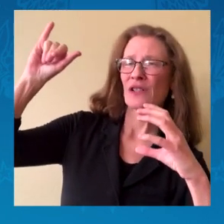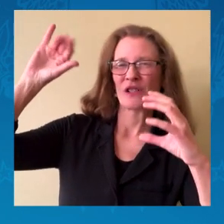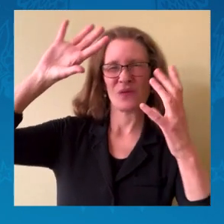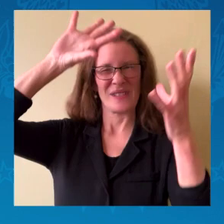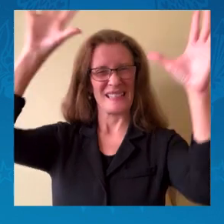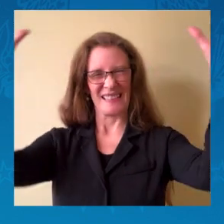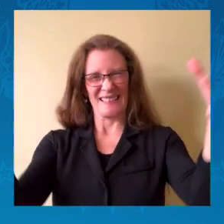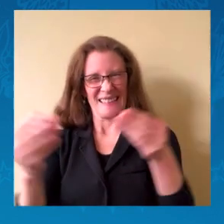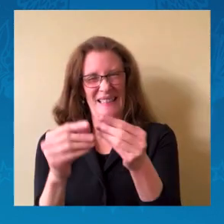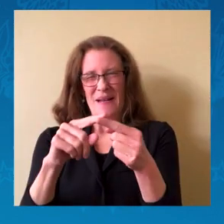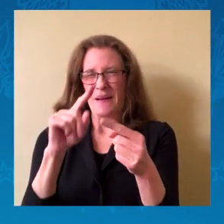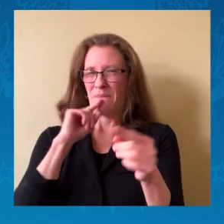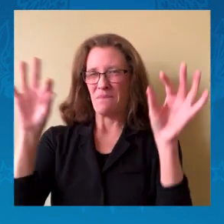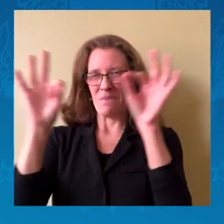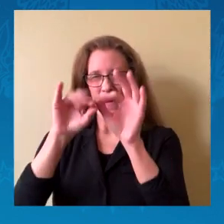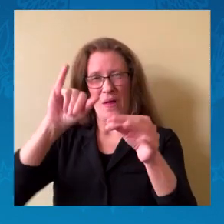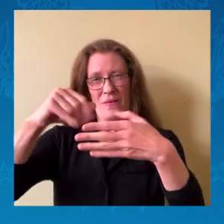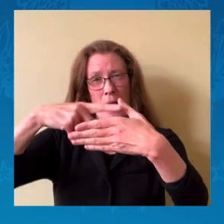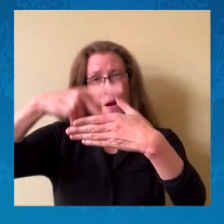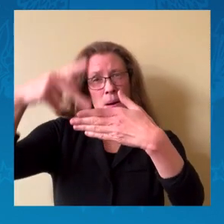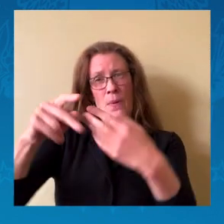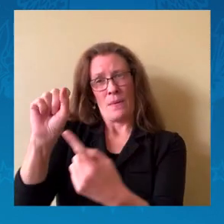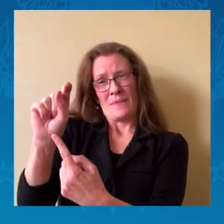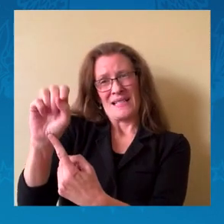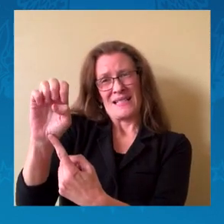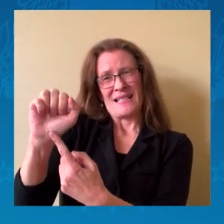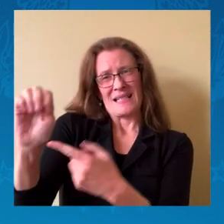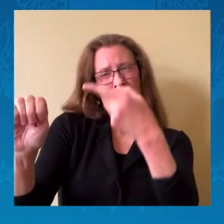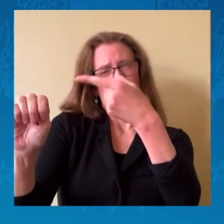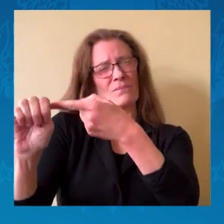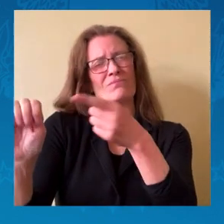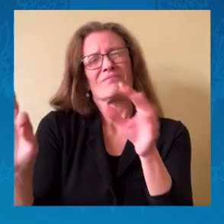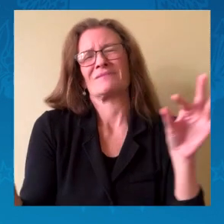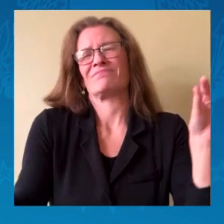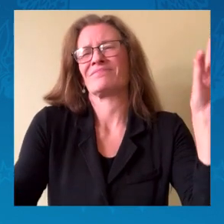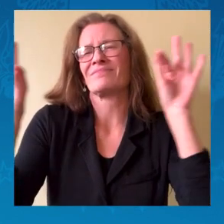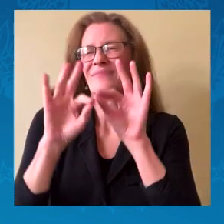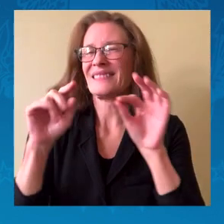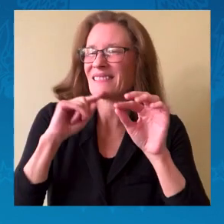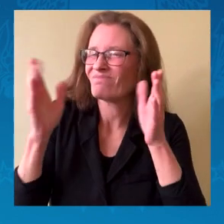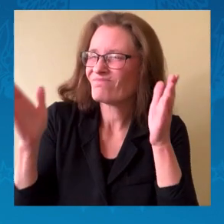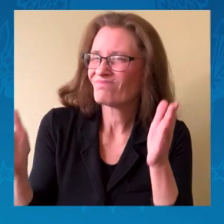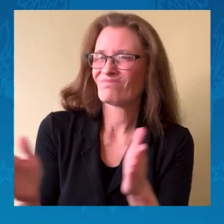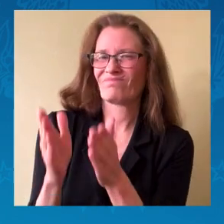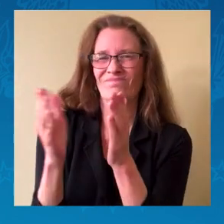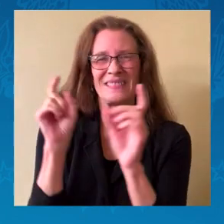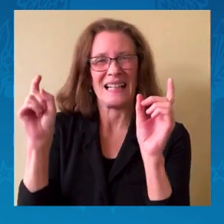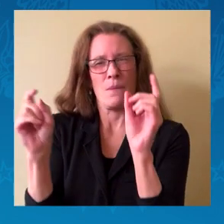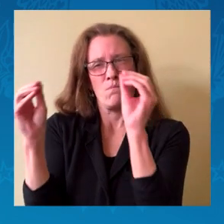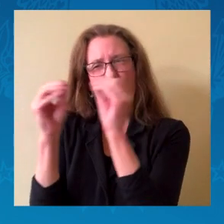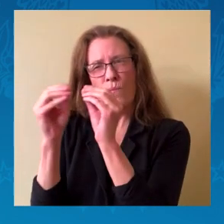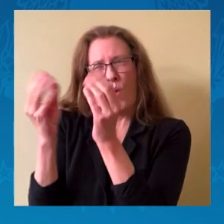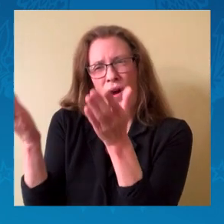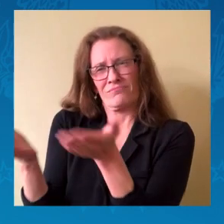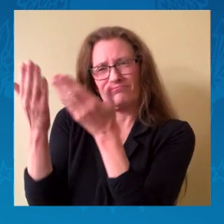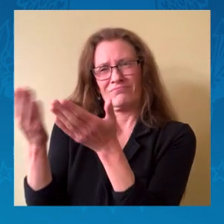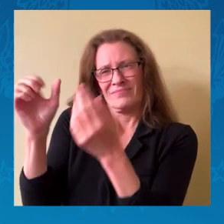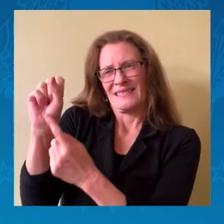that encourage STEM education and seat interest in future career STEM opportunities. With the government, the US Space Force